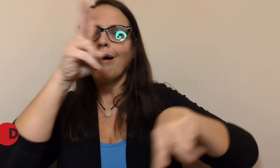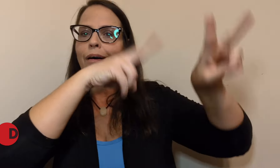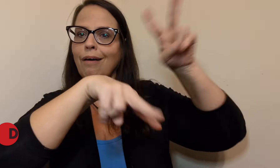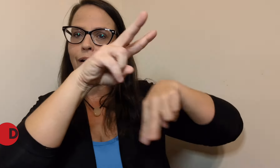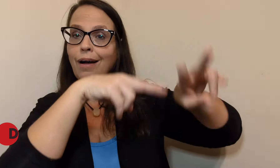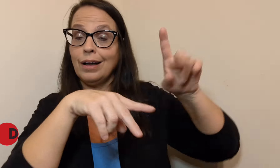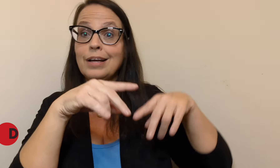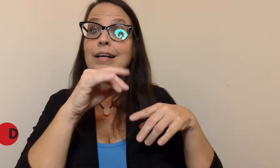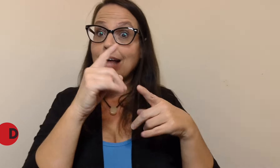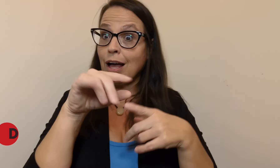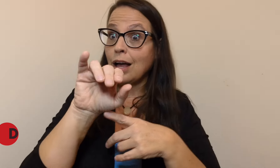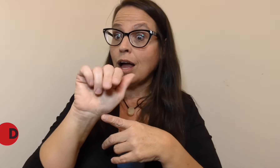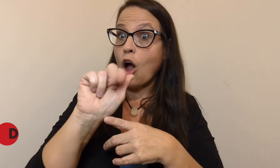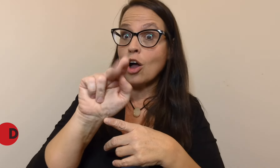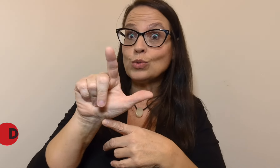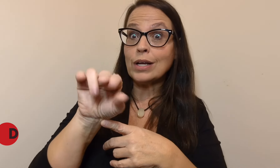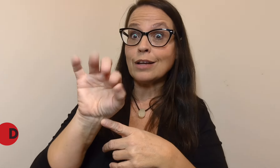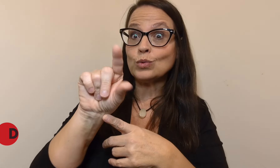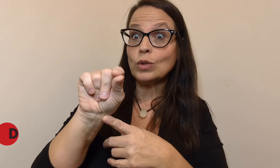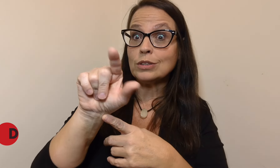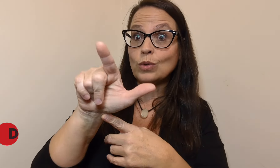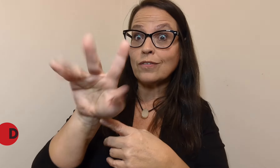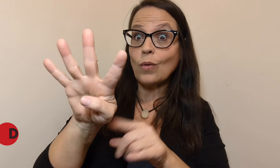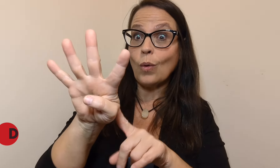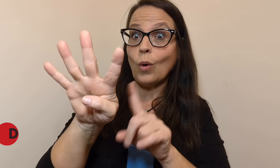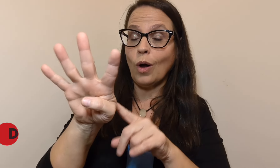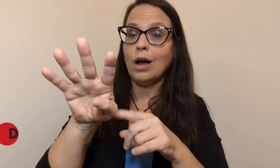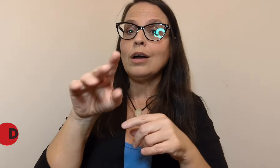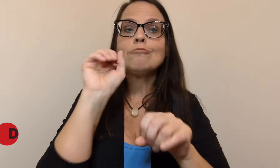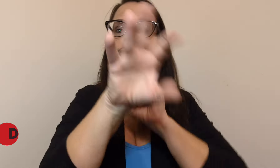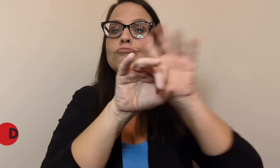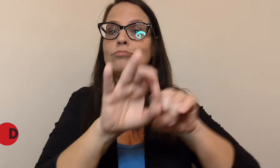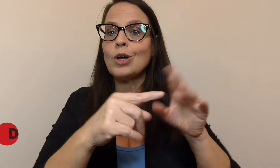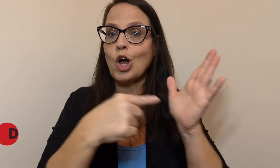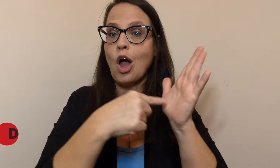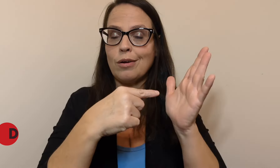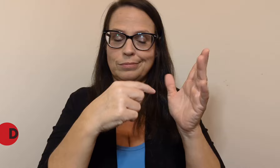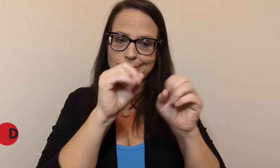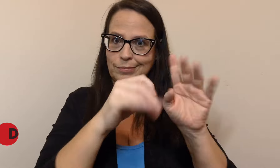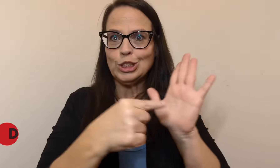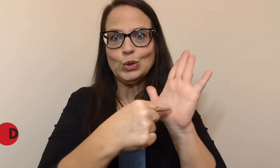for public review. The deadline for comments is August 29, 2024.